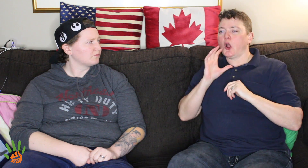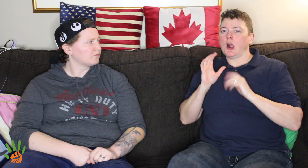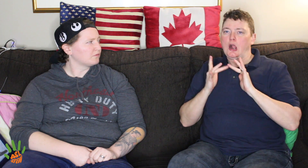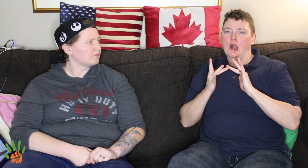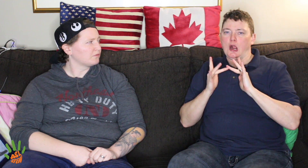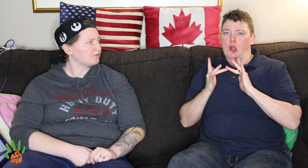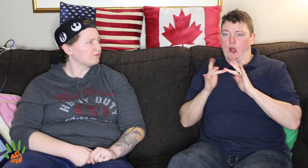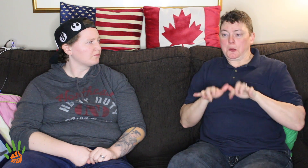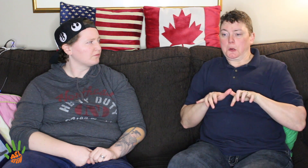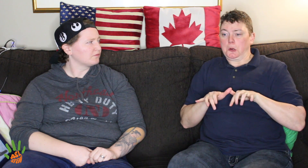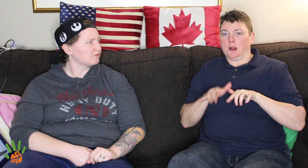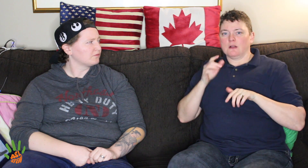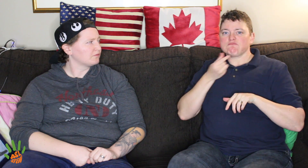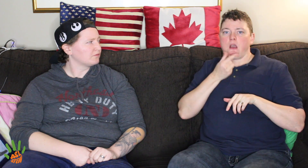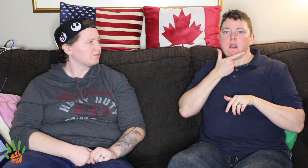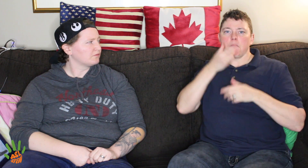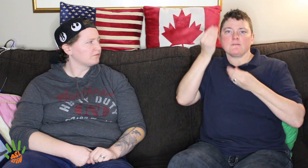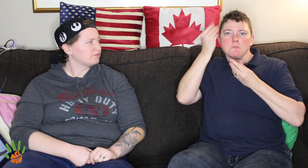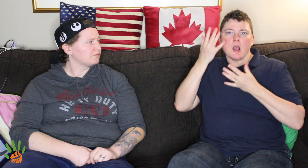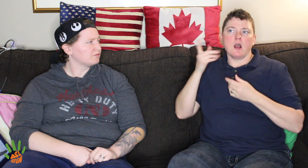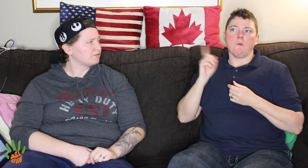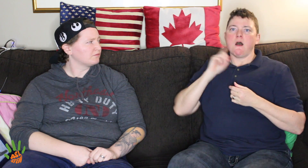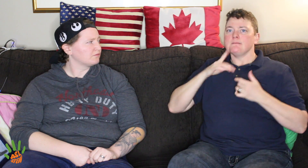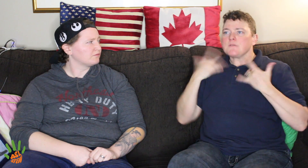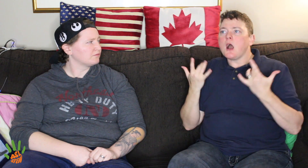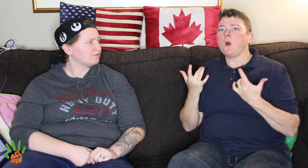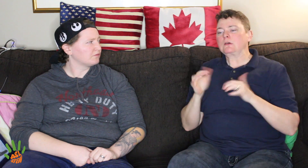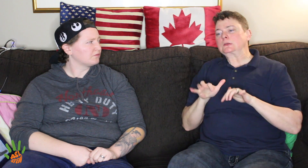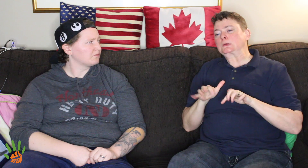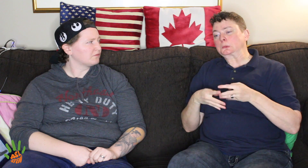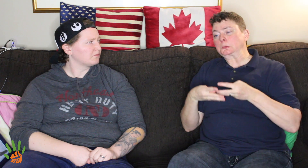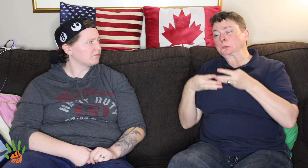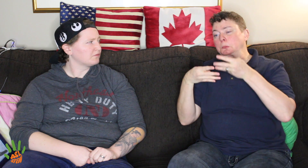Then I started looking online concerning gay and lesbian information